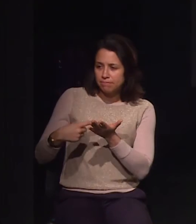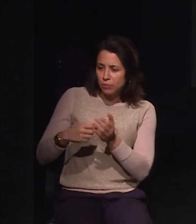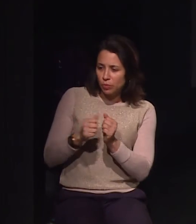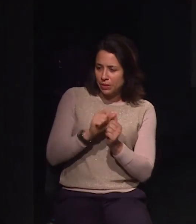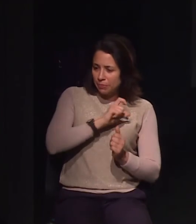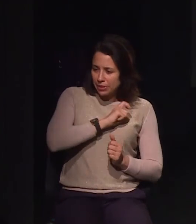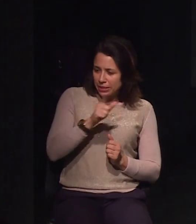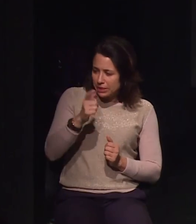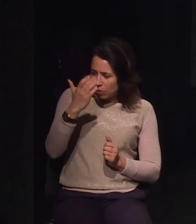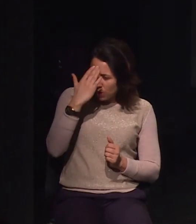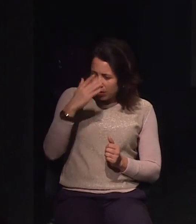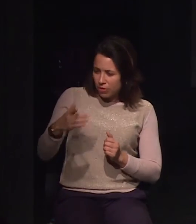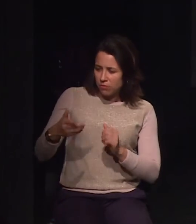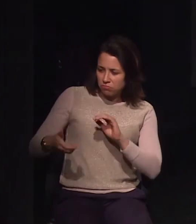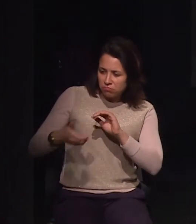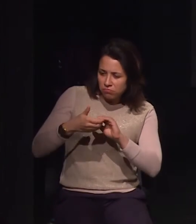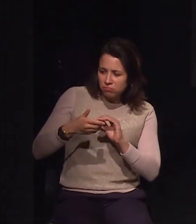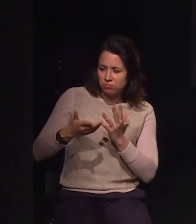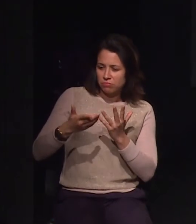First of all, I didn’t want them to feel blind-sided that it’s just going to appear